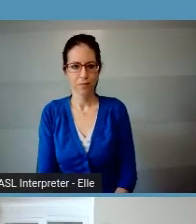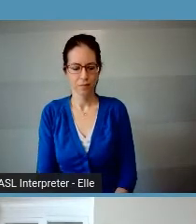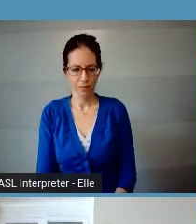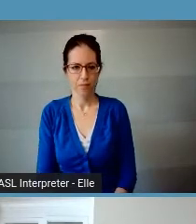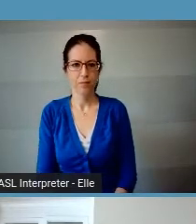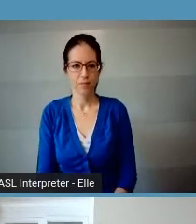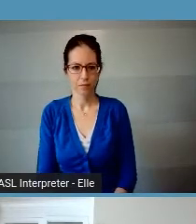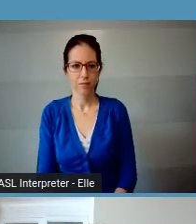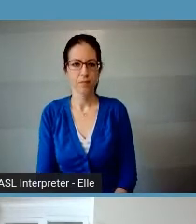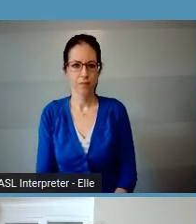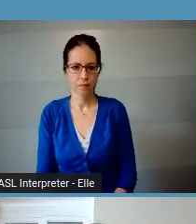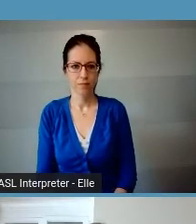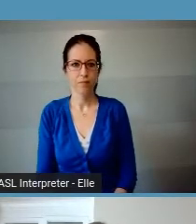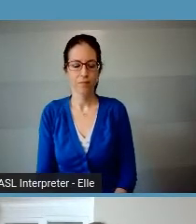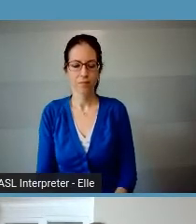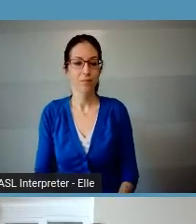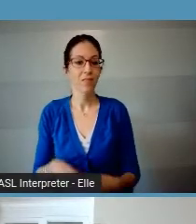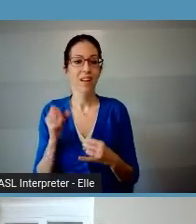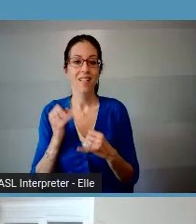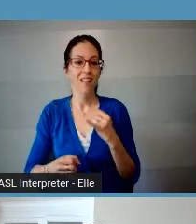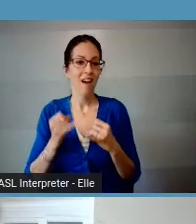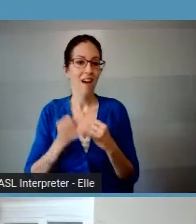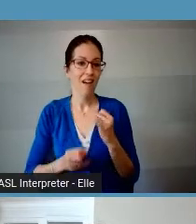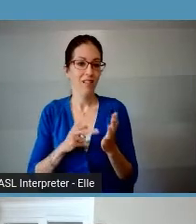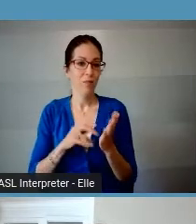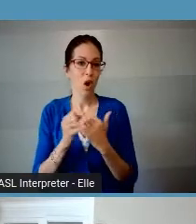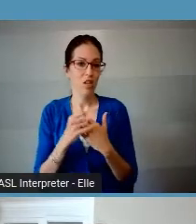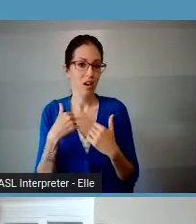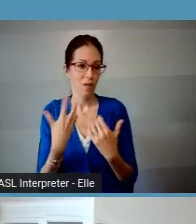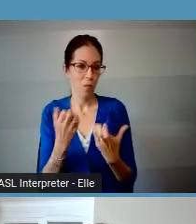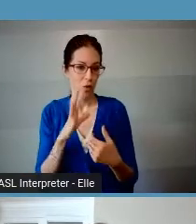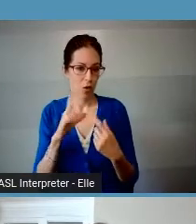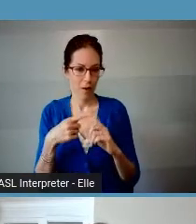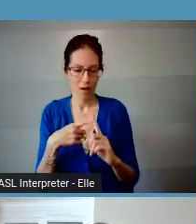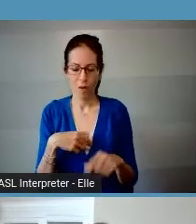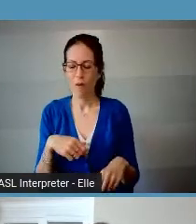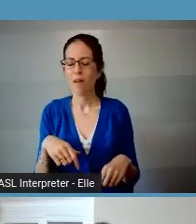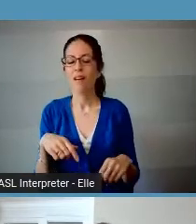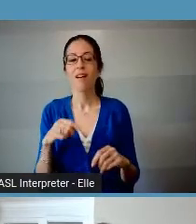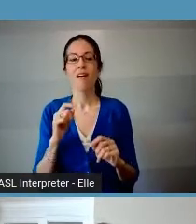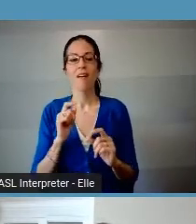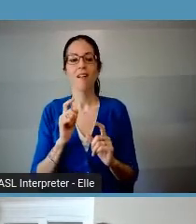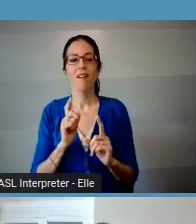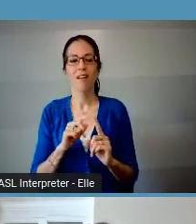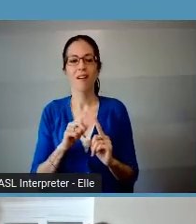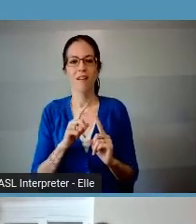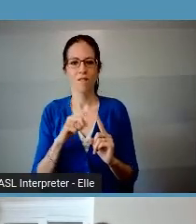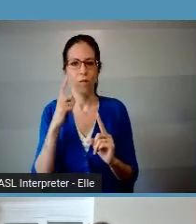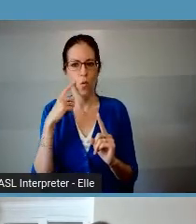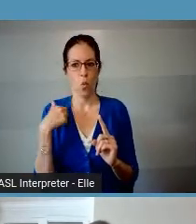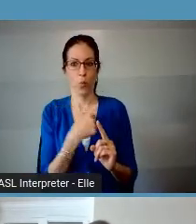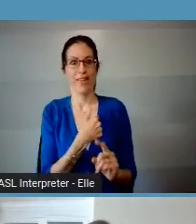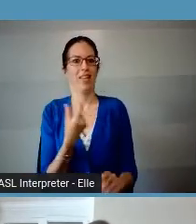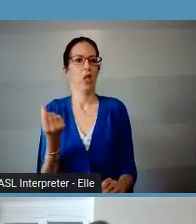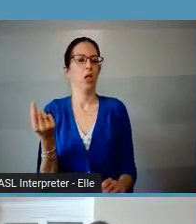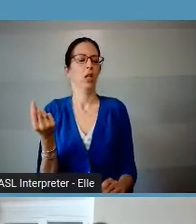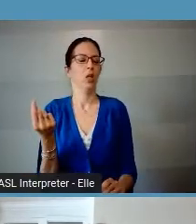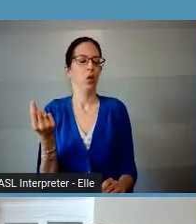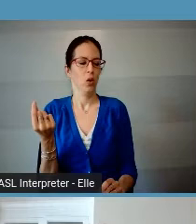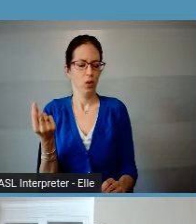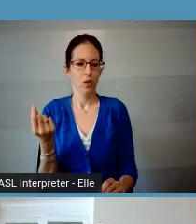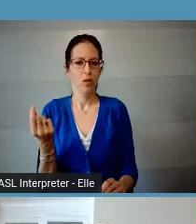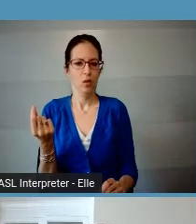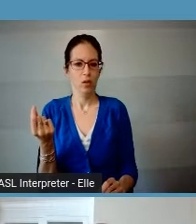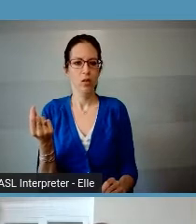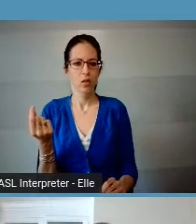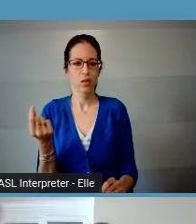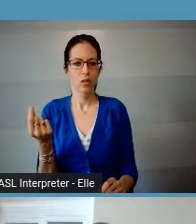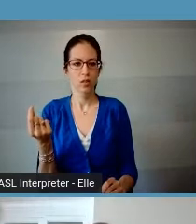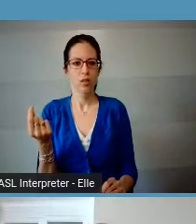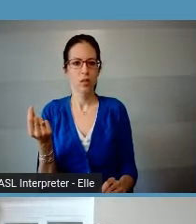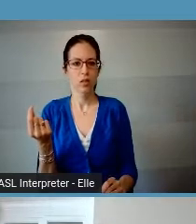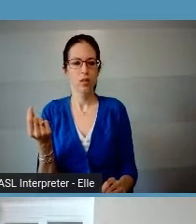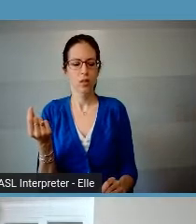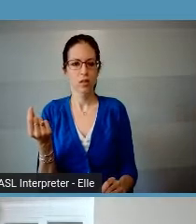The last project that I want to talk about in terms of what we had done expanding the